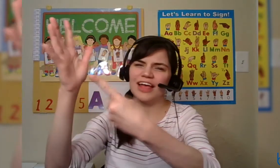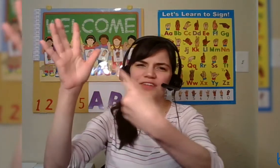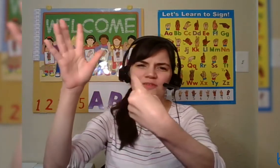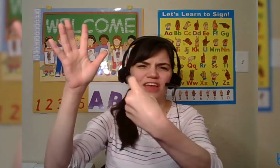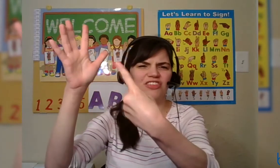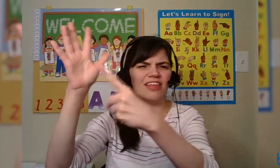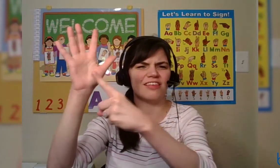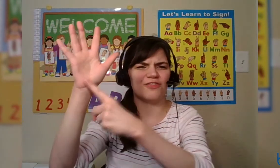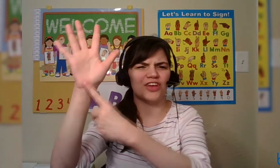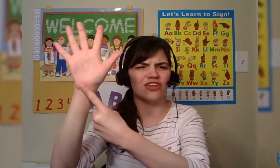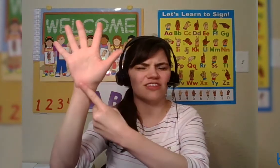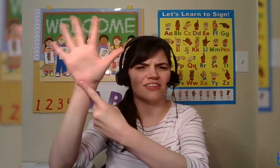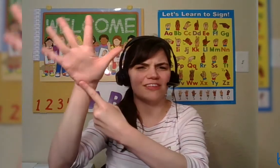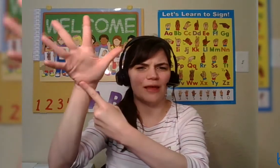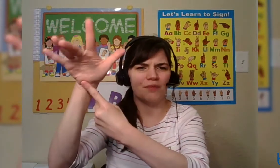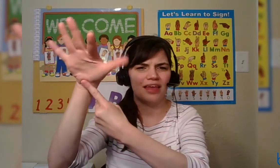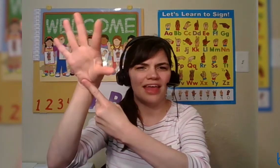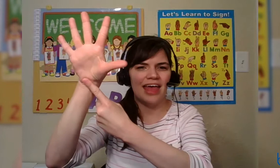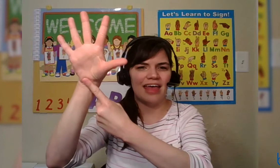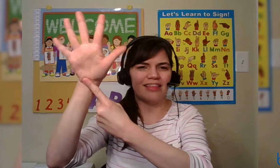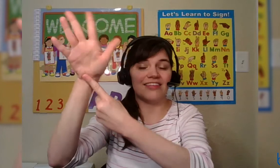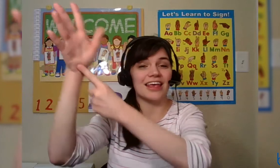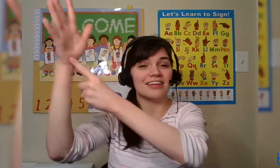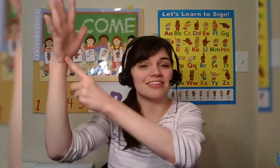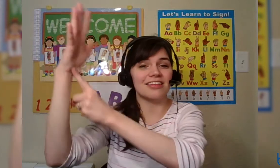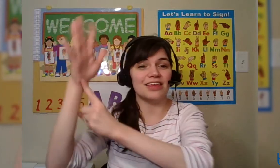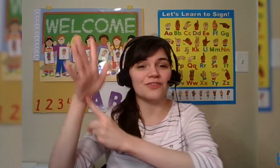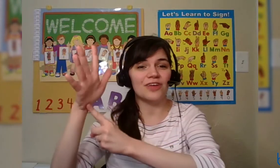kind of imagine that this finger is the stem and this hand is the leaf, and